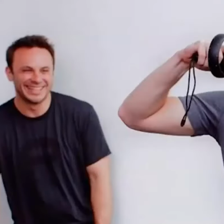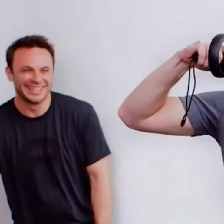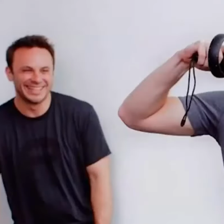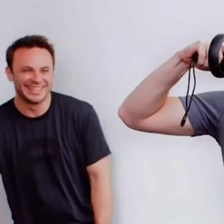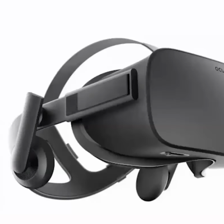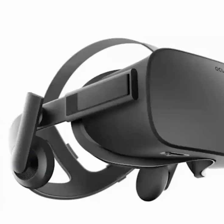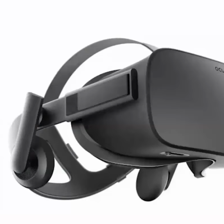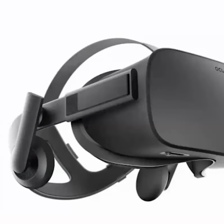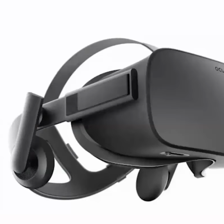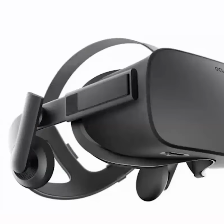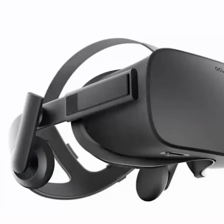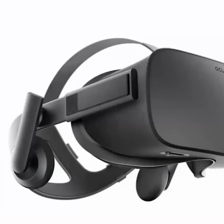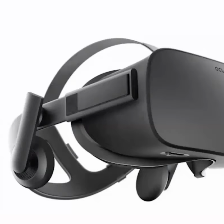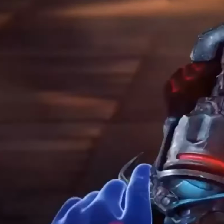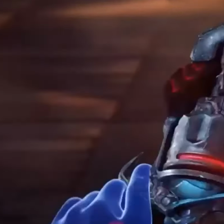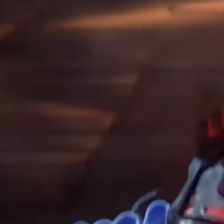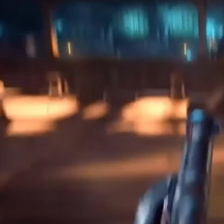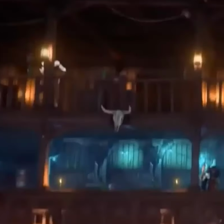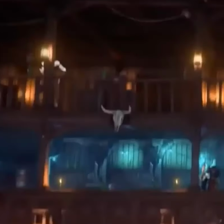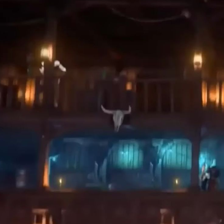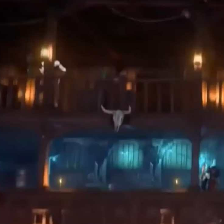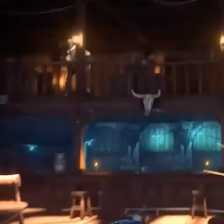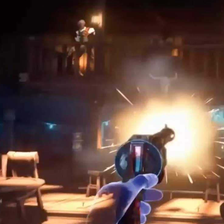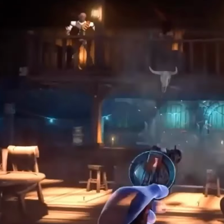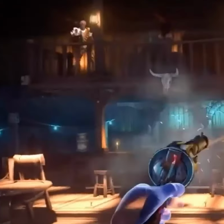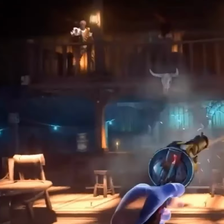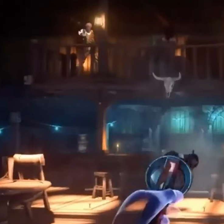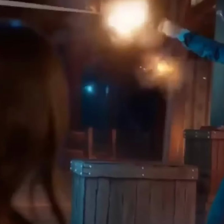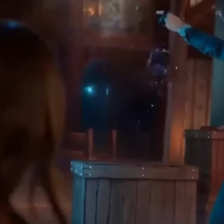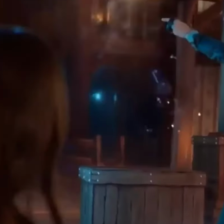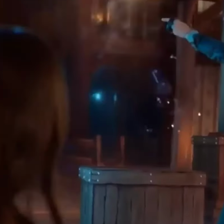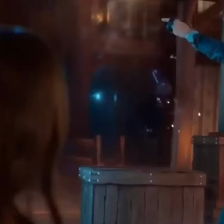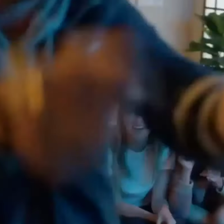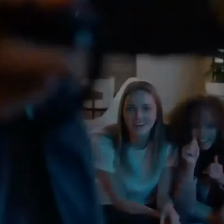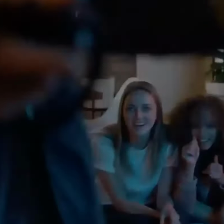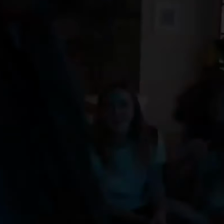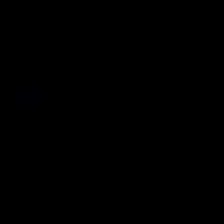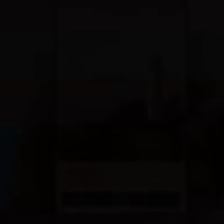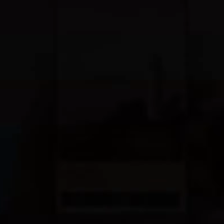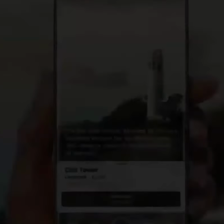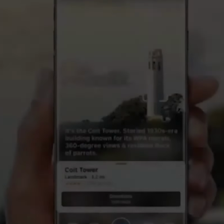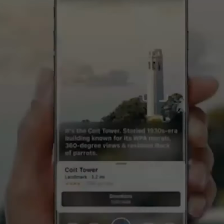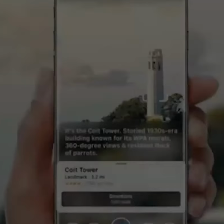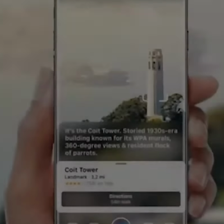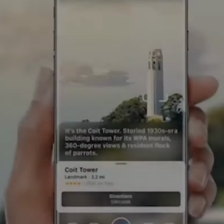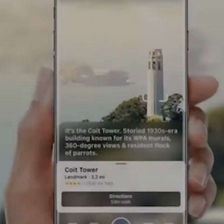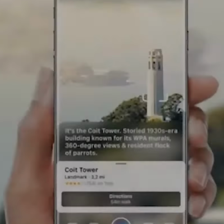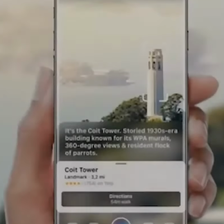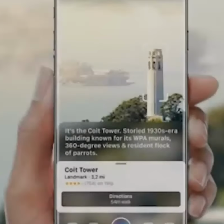like the Oculus Rift and the HP reverb. Chadwick Turner: More recently the smartphones are powering augmented